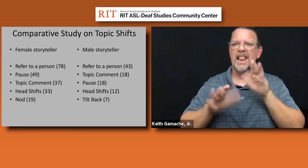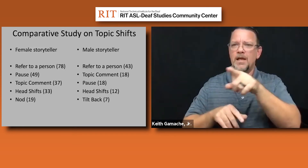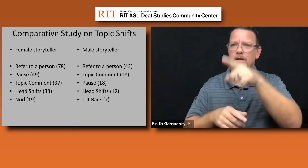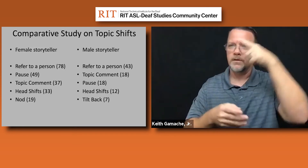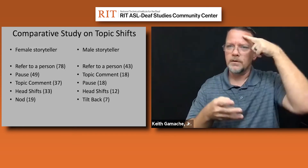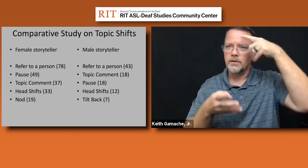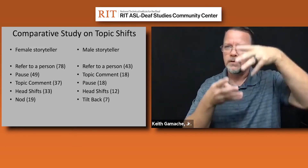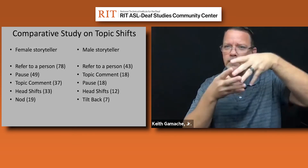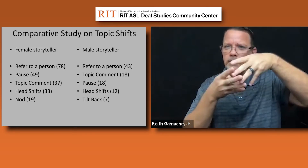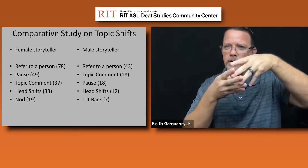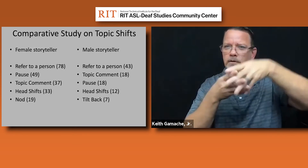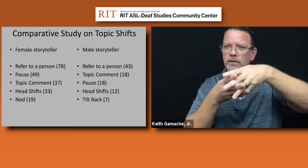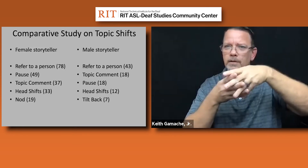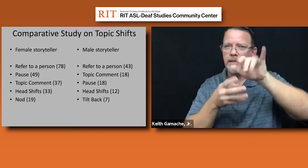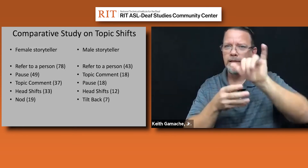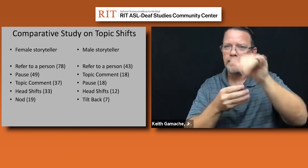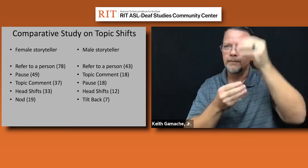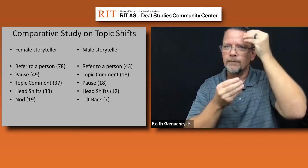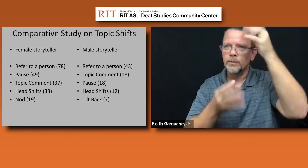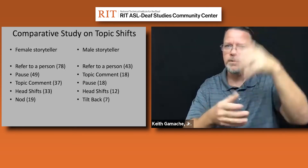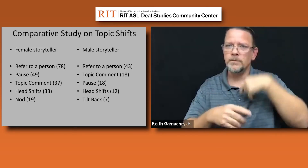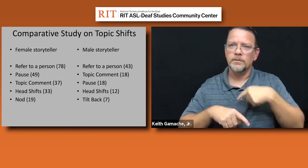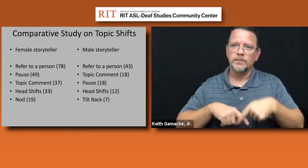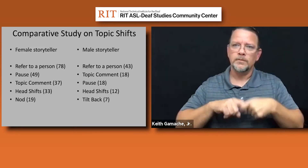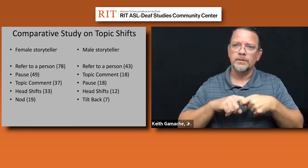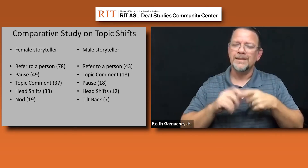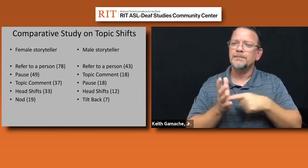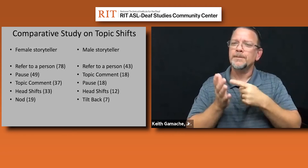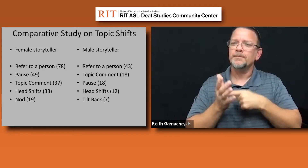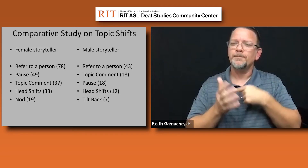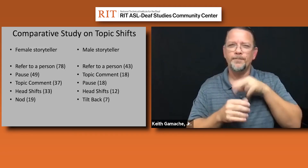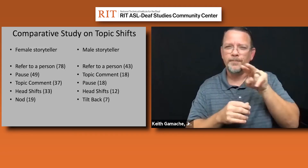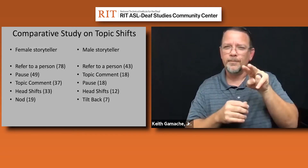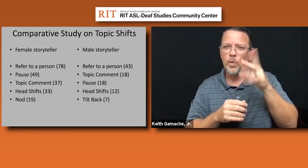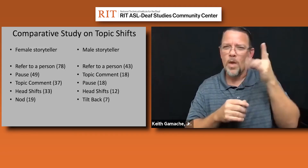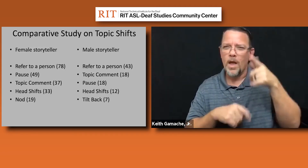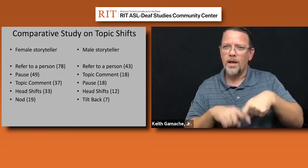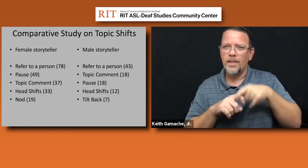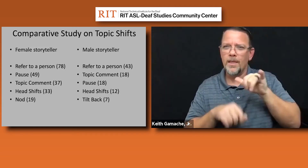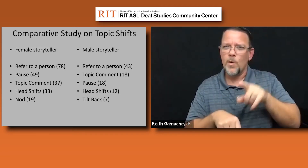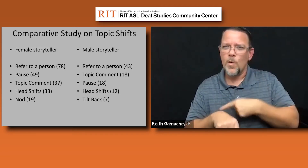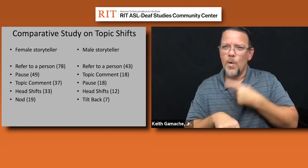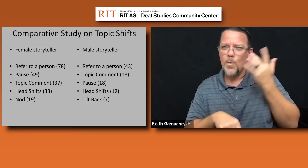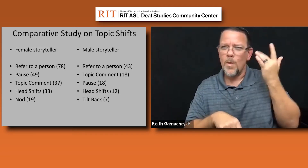and ideas, you know, floating around in your head, and to really allow the person to have an opportunity